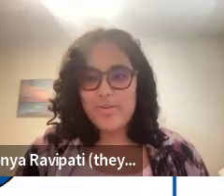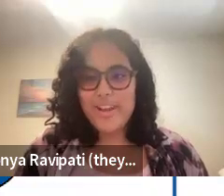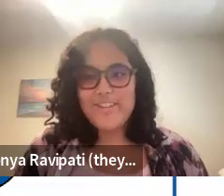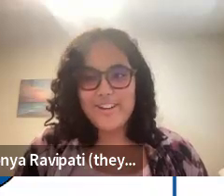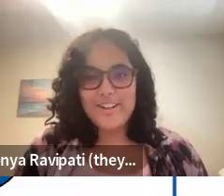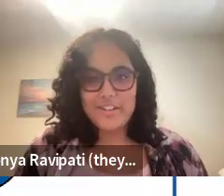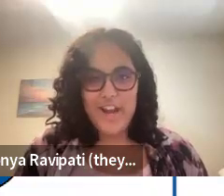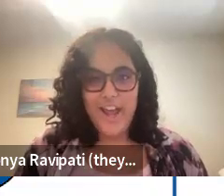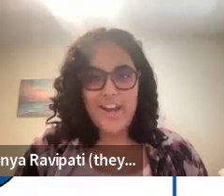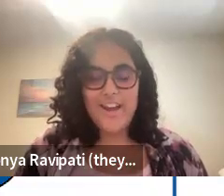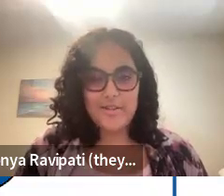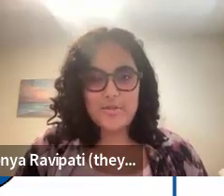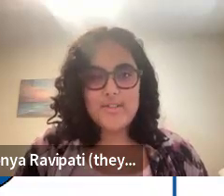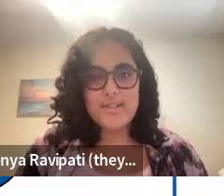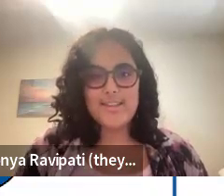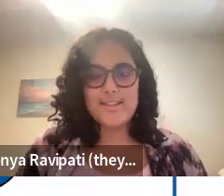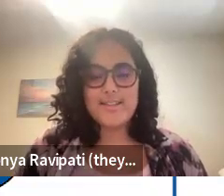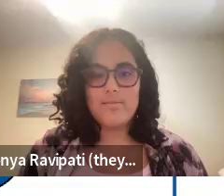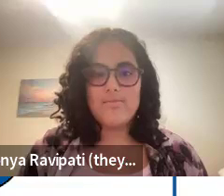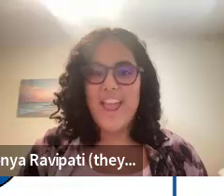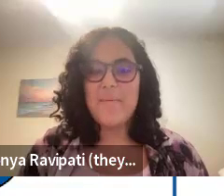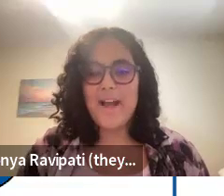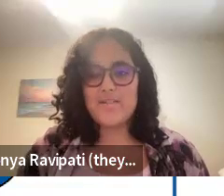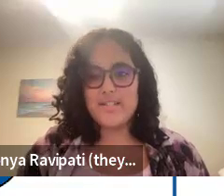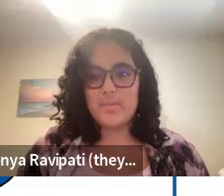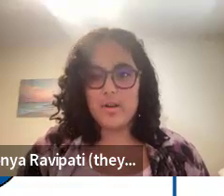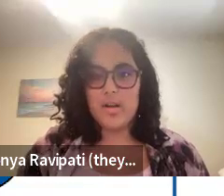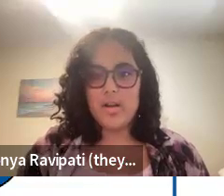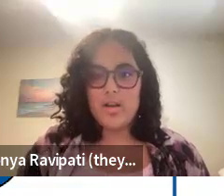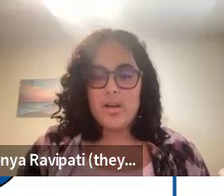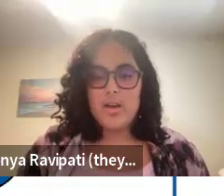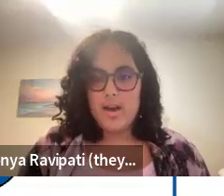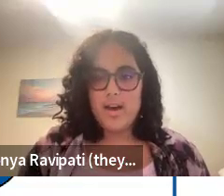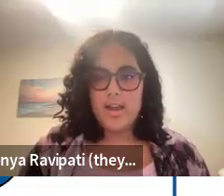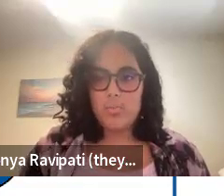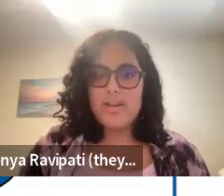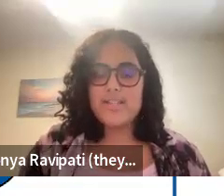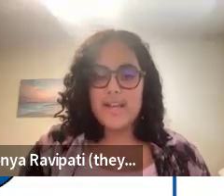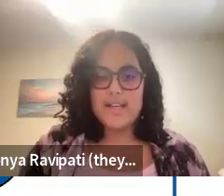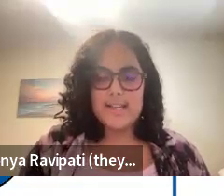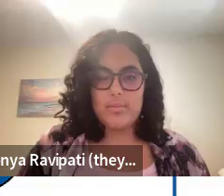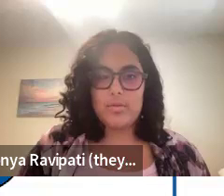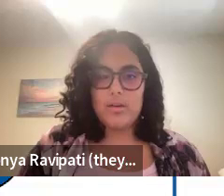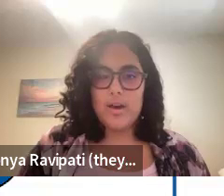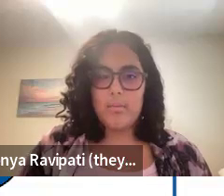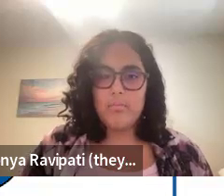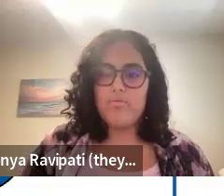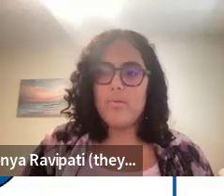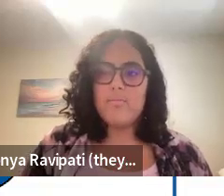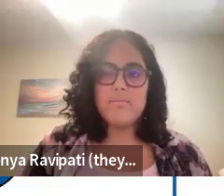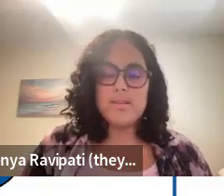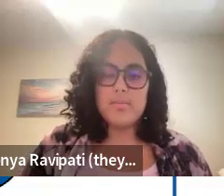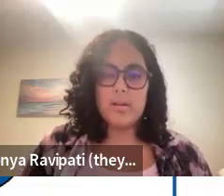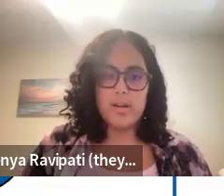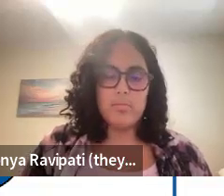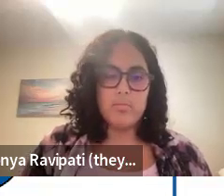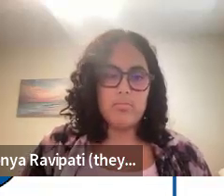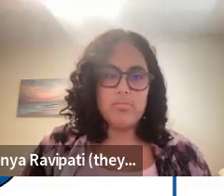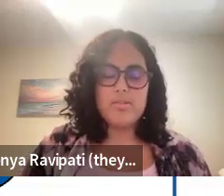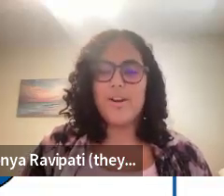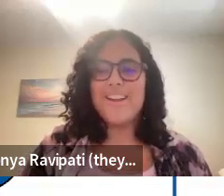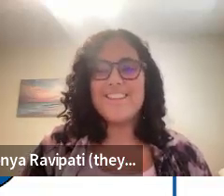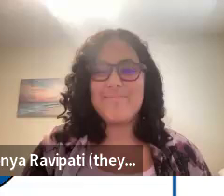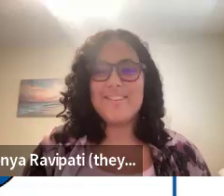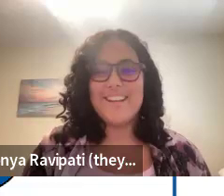We would love to hear in the chat how you see this same activist spirit seen in this present